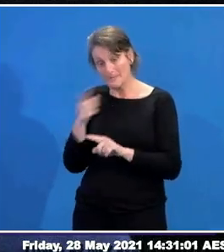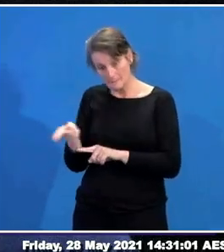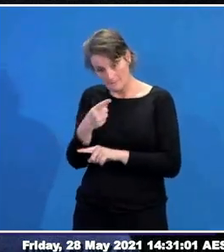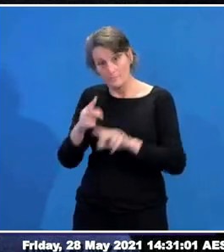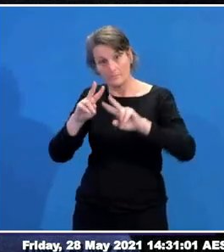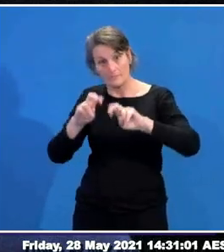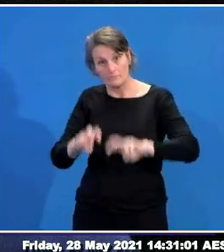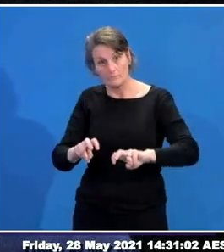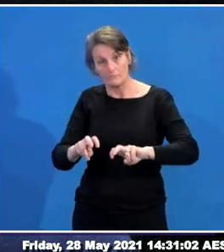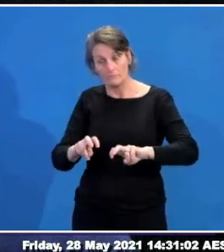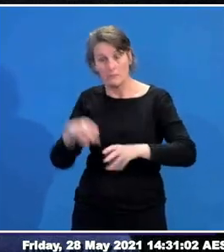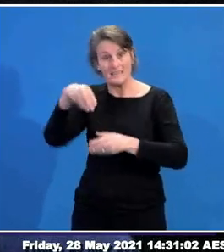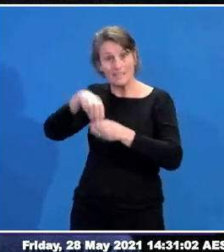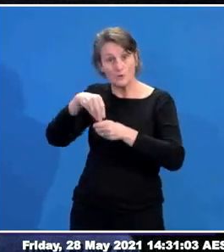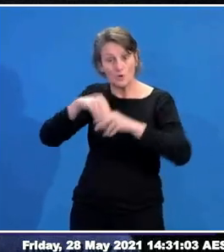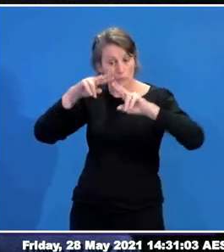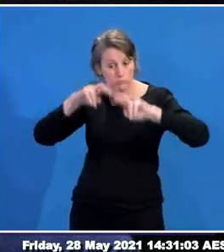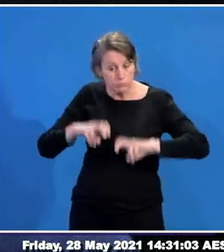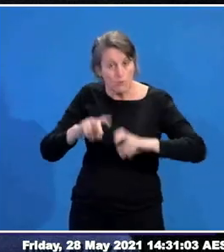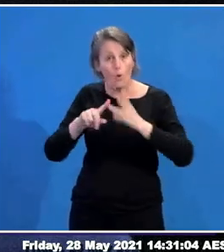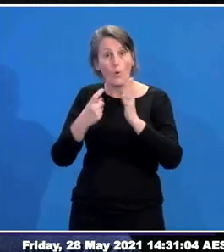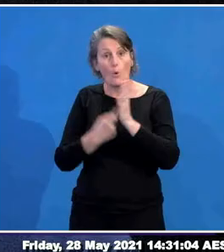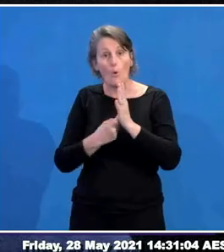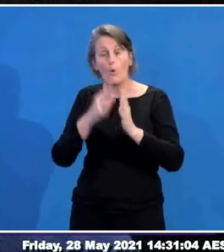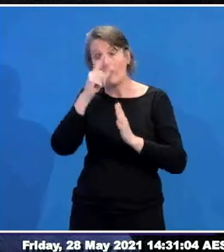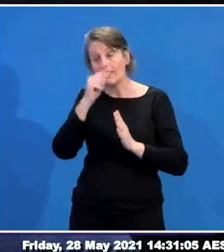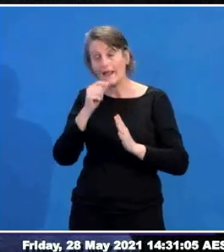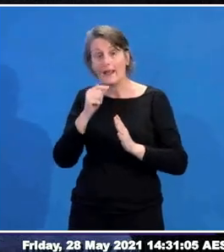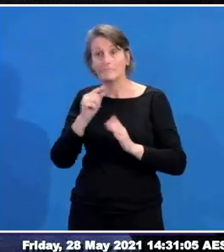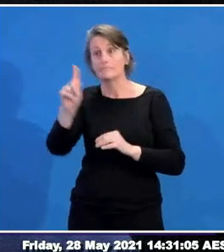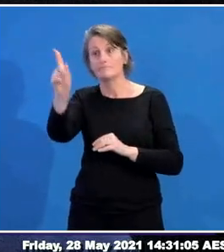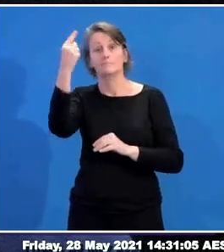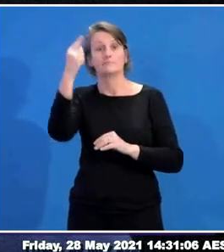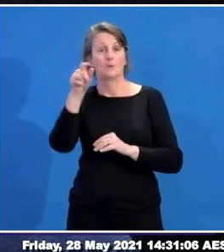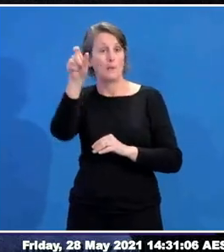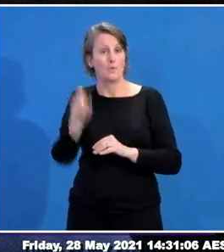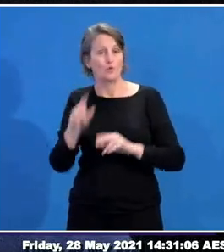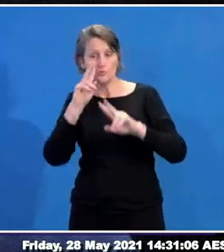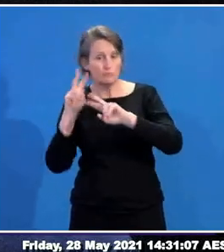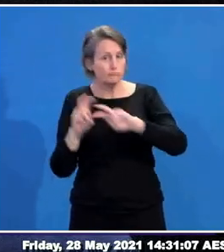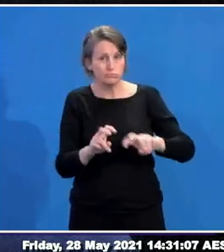an internal investigation or to require them to appoint an independent party